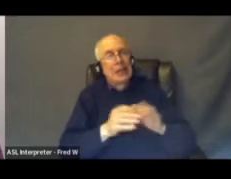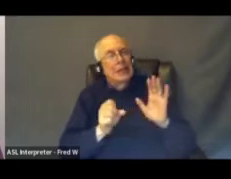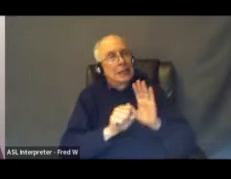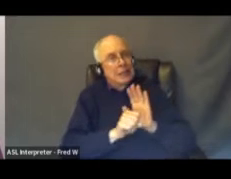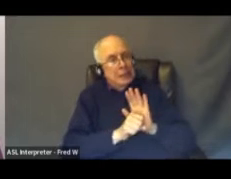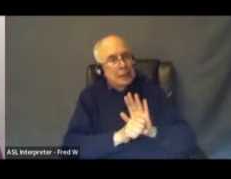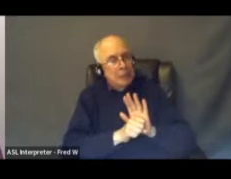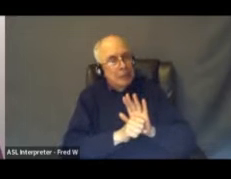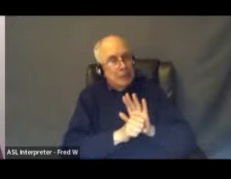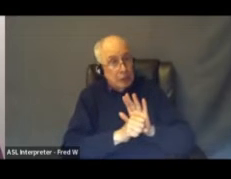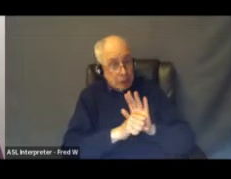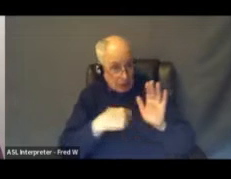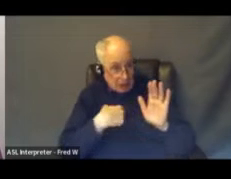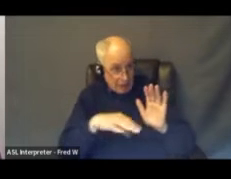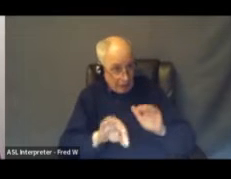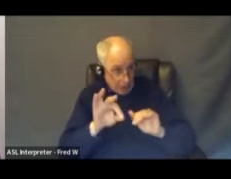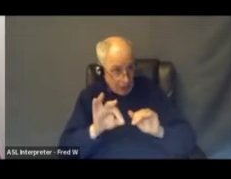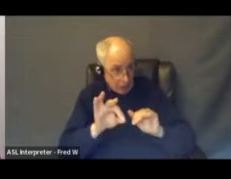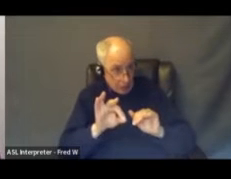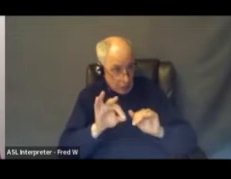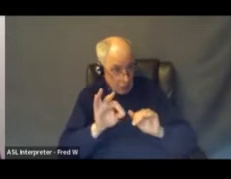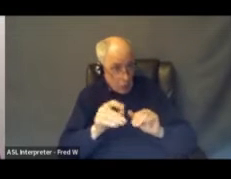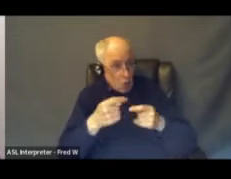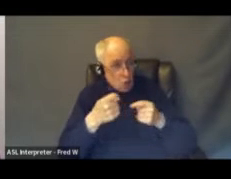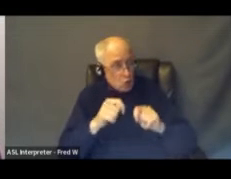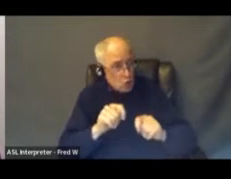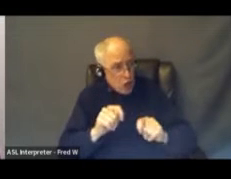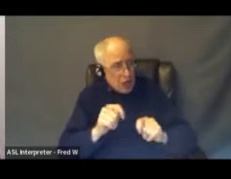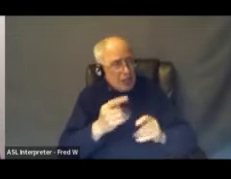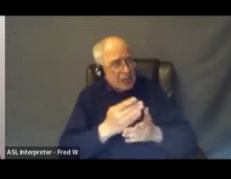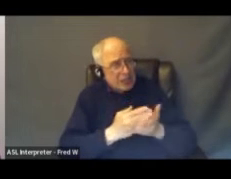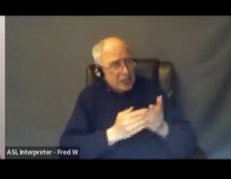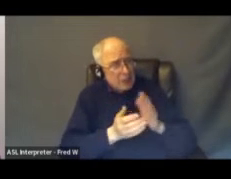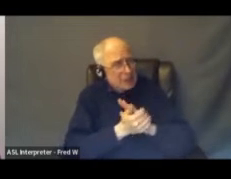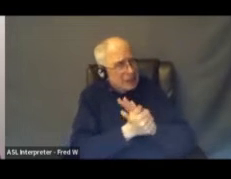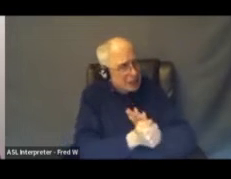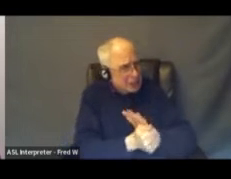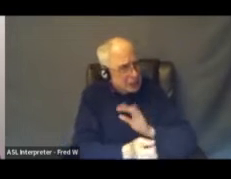finding, we're going to try some skills and strategies to address